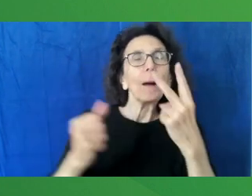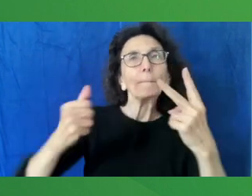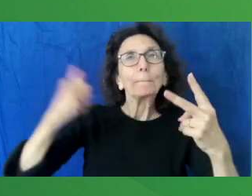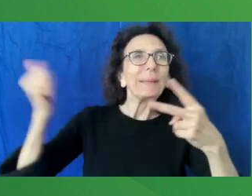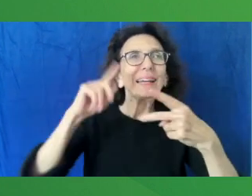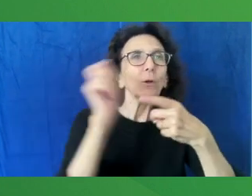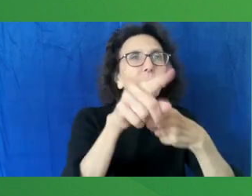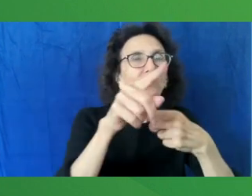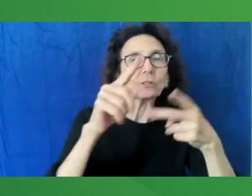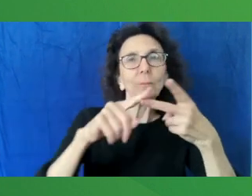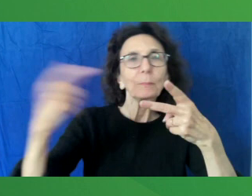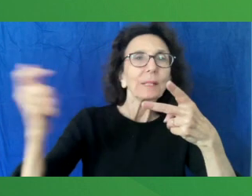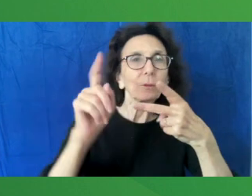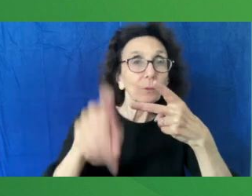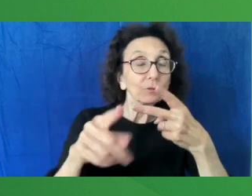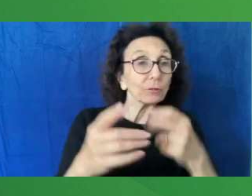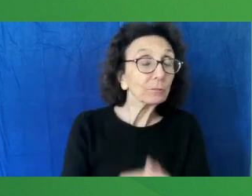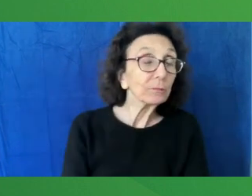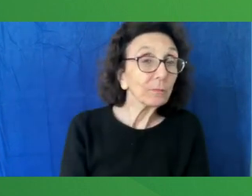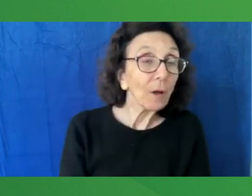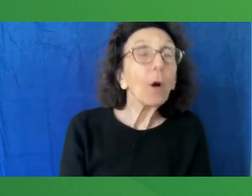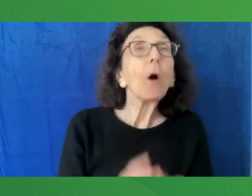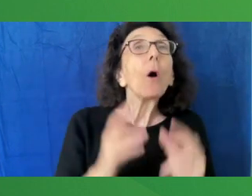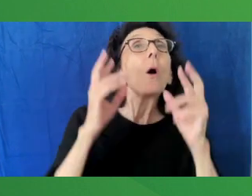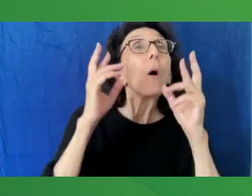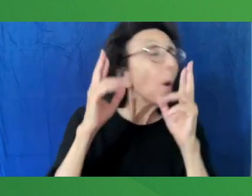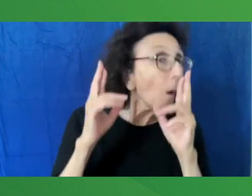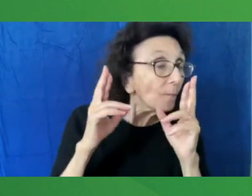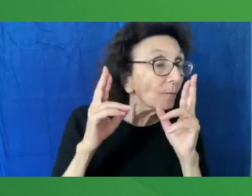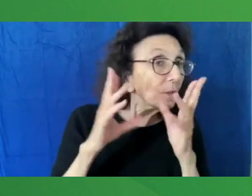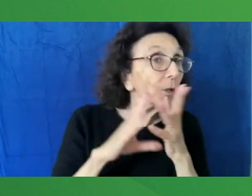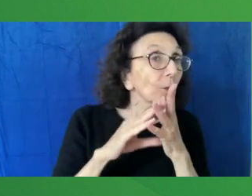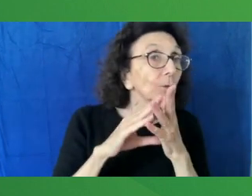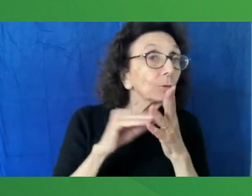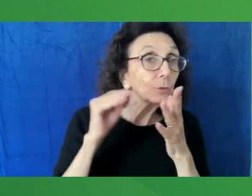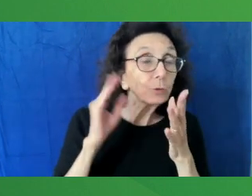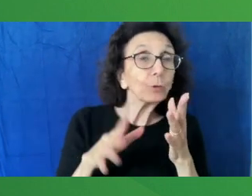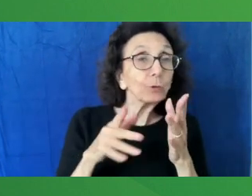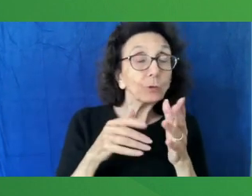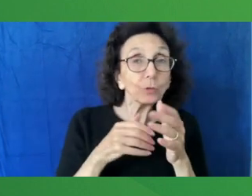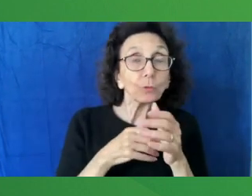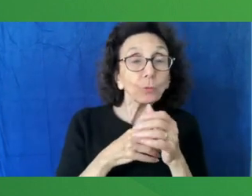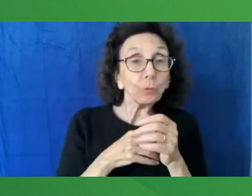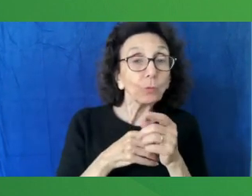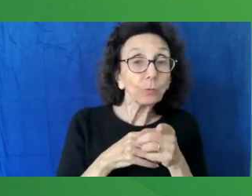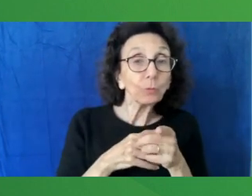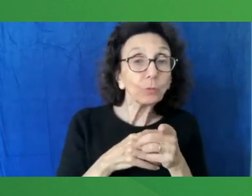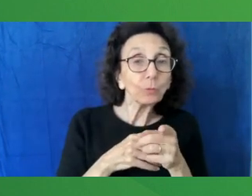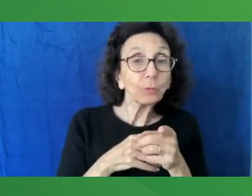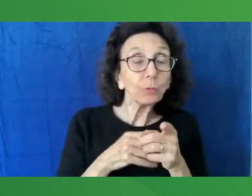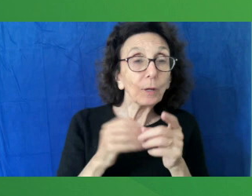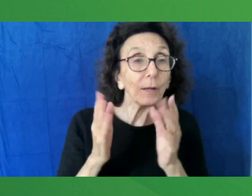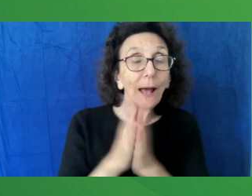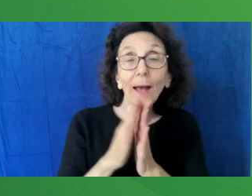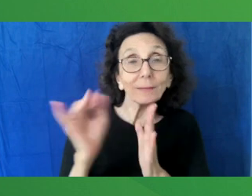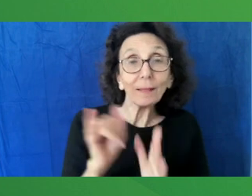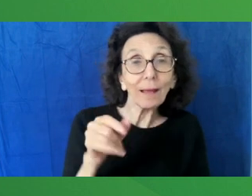And hopefully they would land on something similar to the question that's the title of